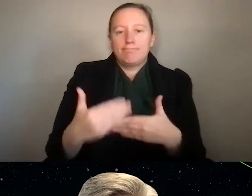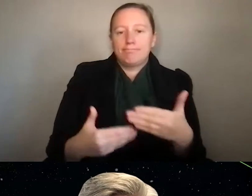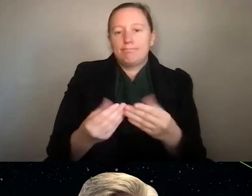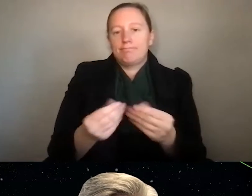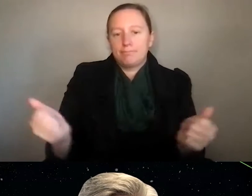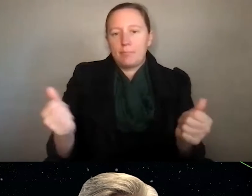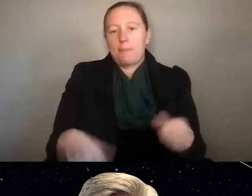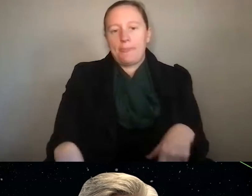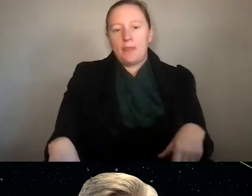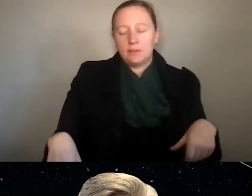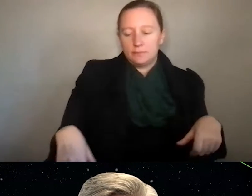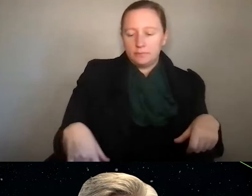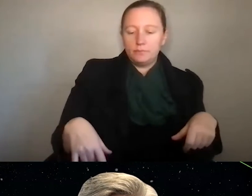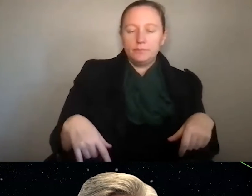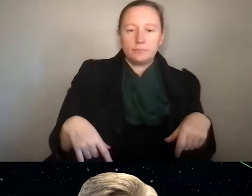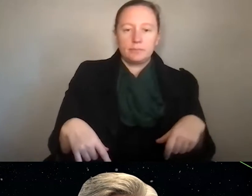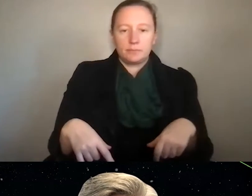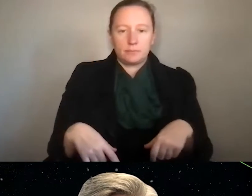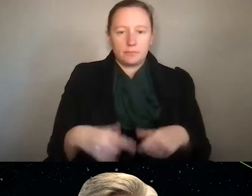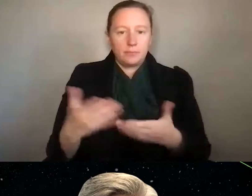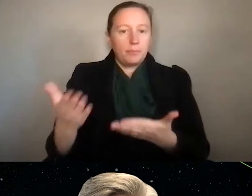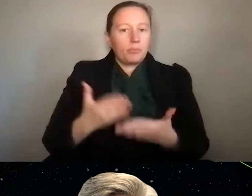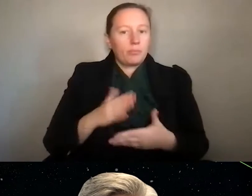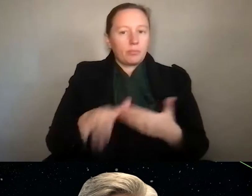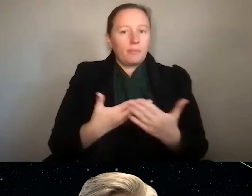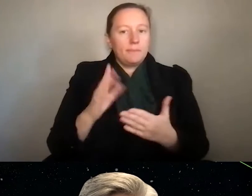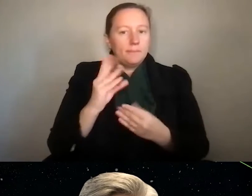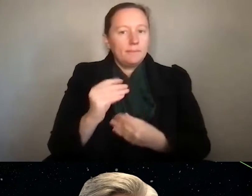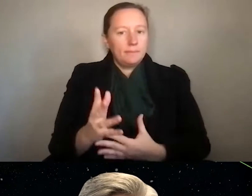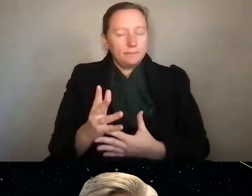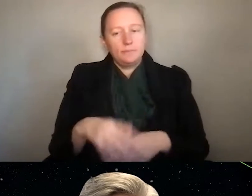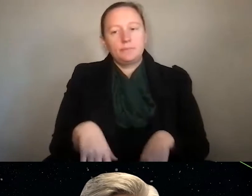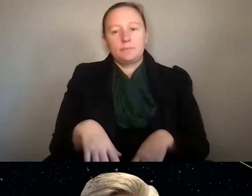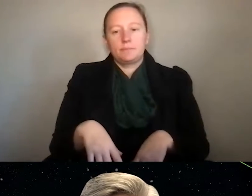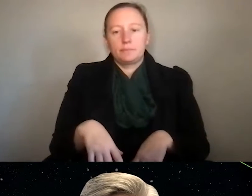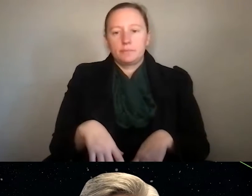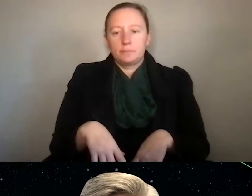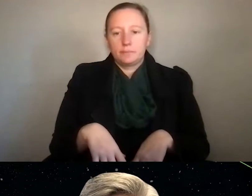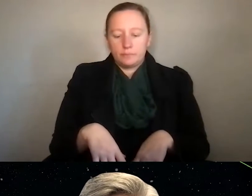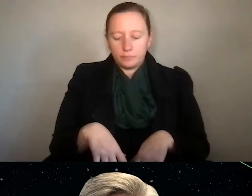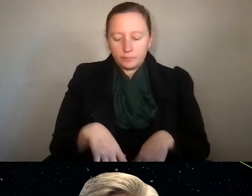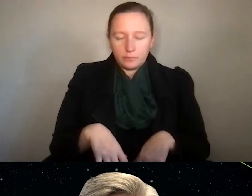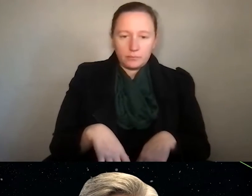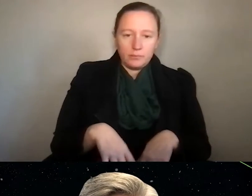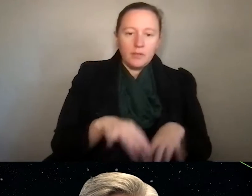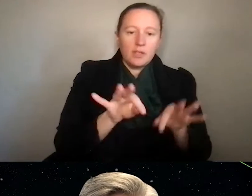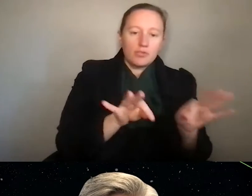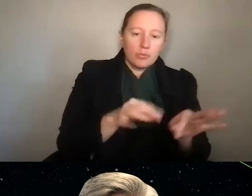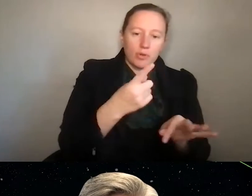Bring all that information to your 15 pages in one piece. Your project description was 1 piece but all the other people,